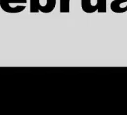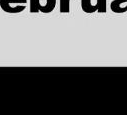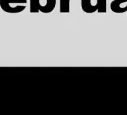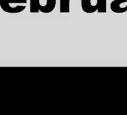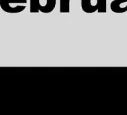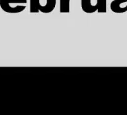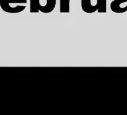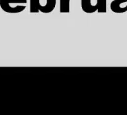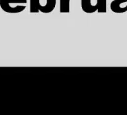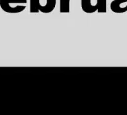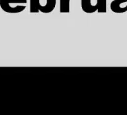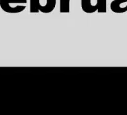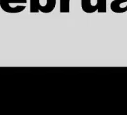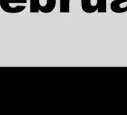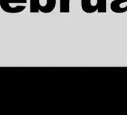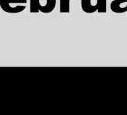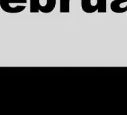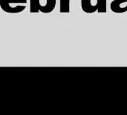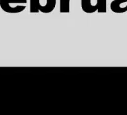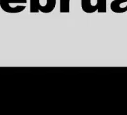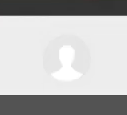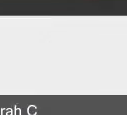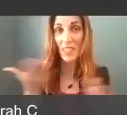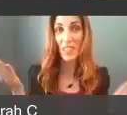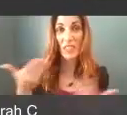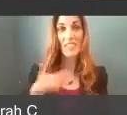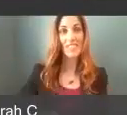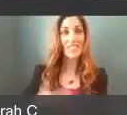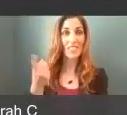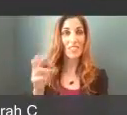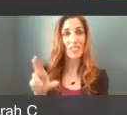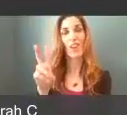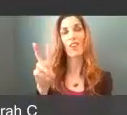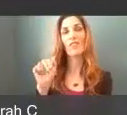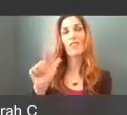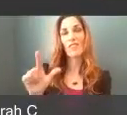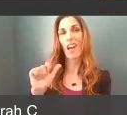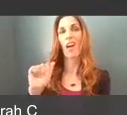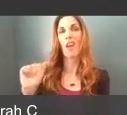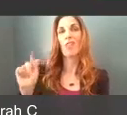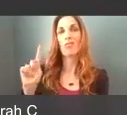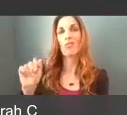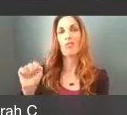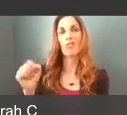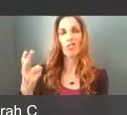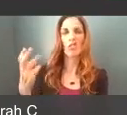Good afternoon, everyone. This is Dr. Val Arkoosh, Chair of the Montgomery County Board of Commissioners.